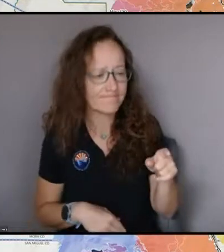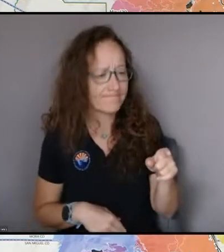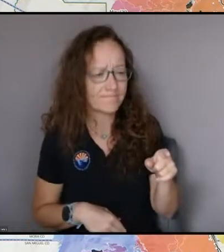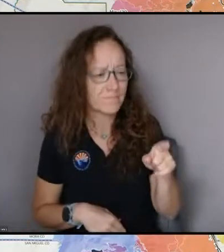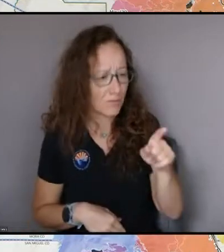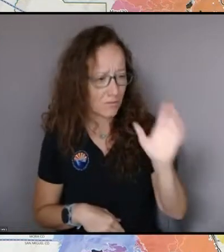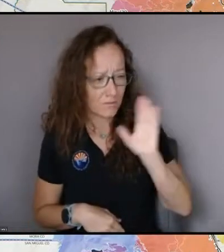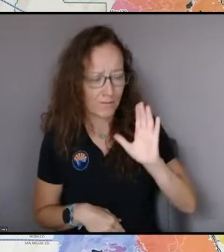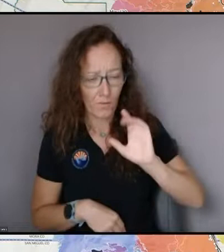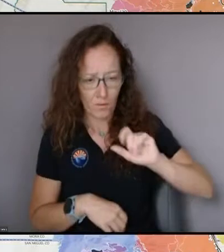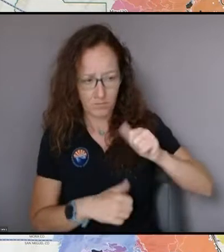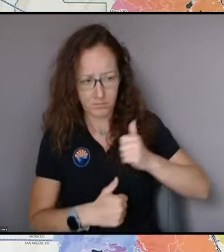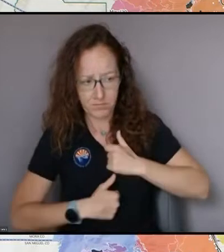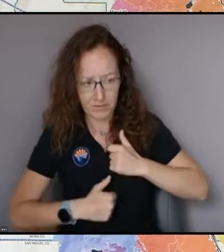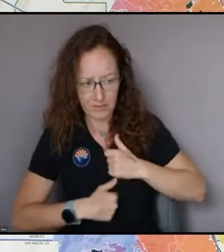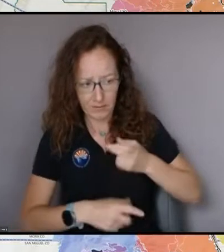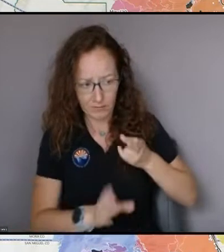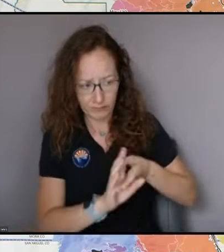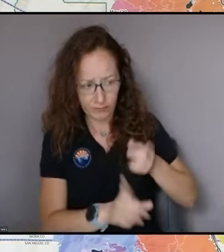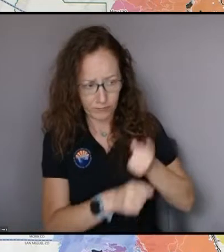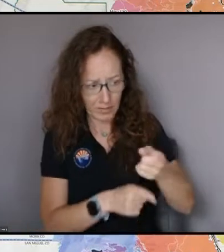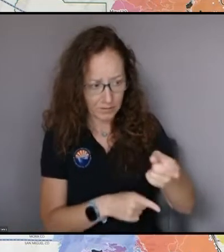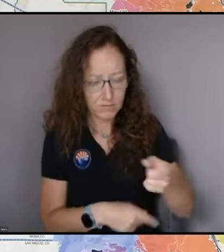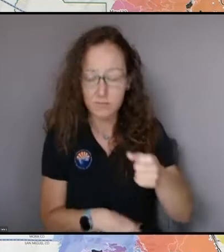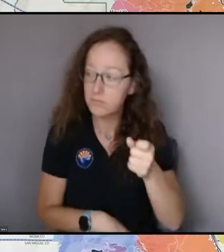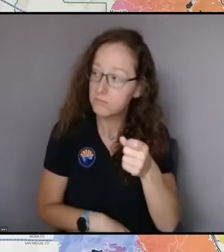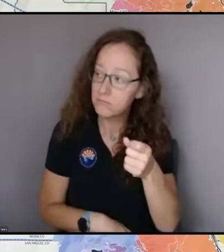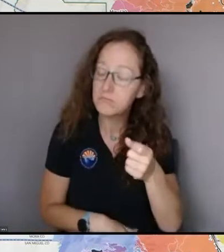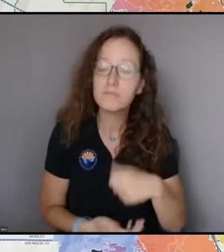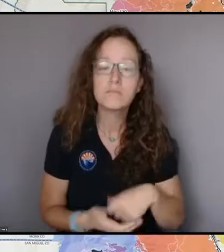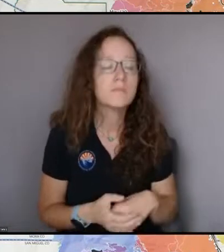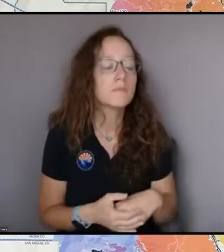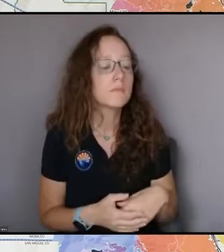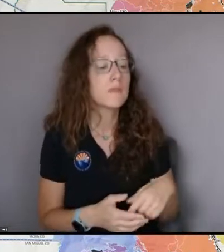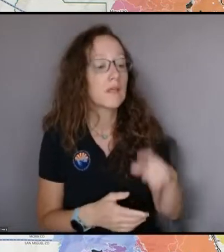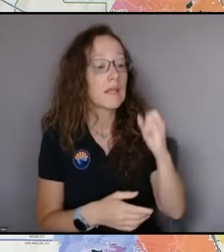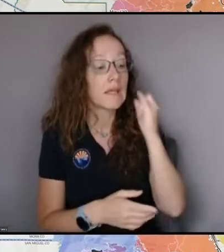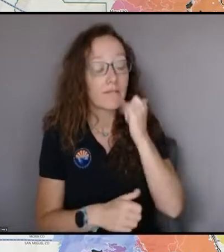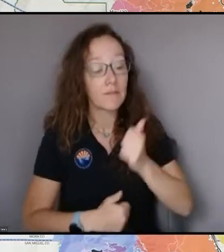'Yes.' He said, 'So, when you were late in the military then,